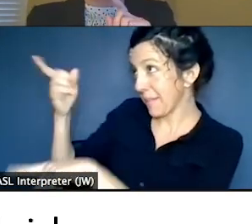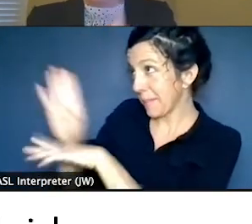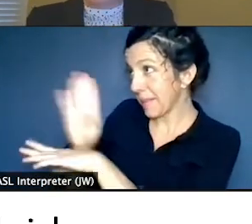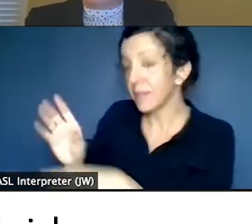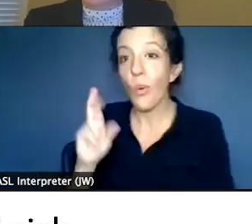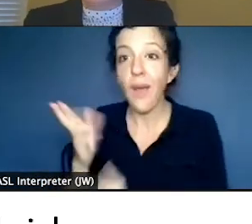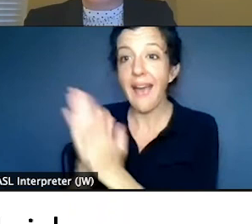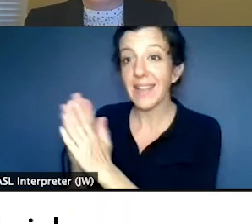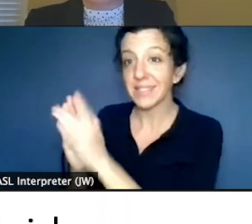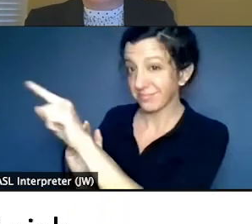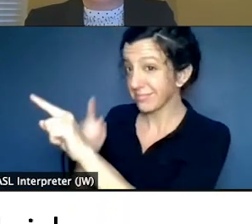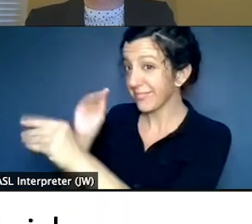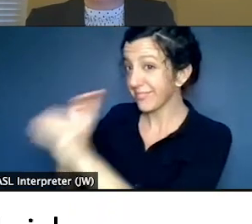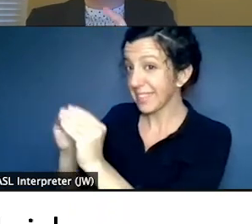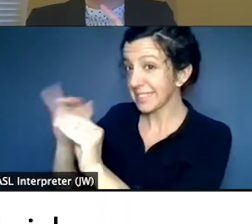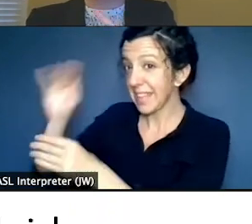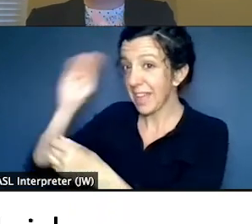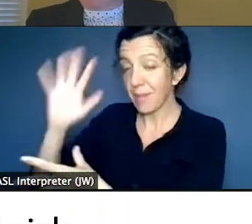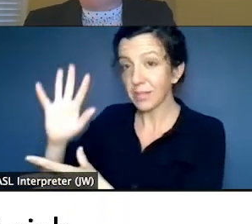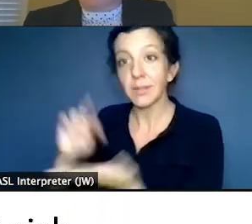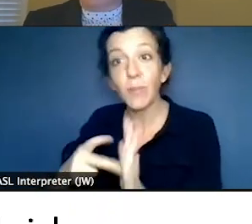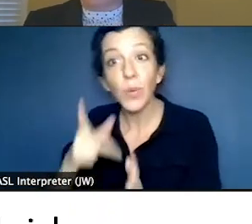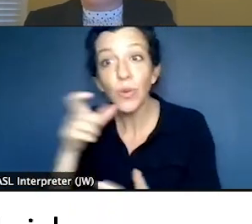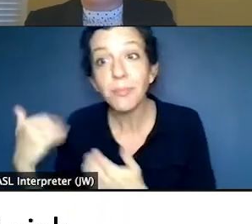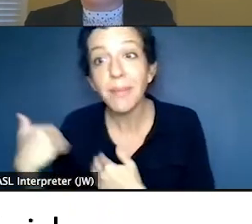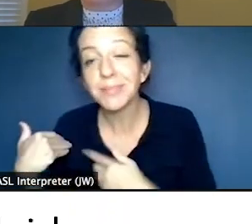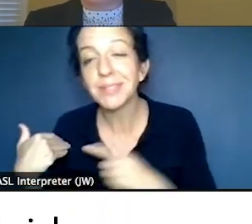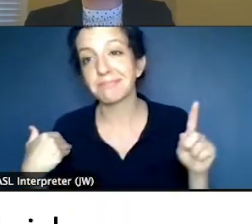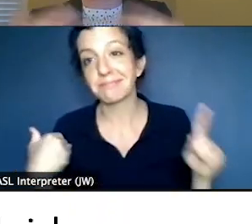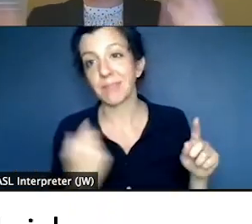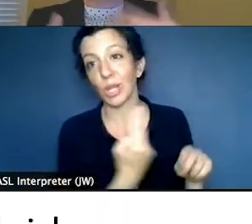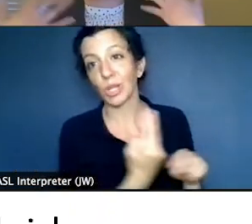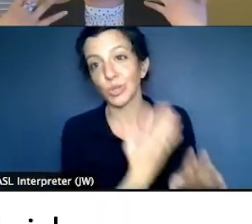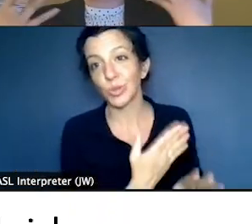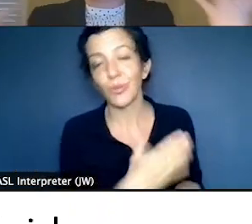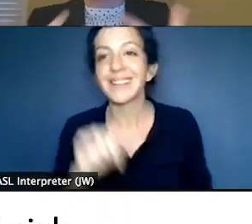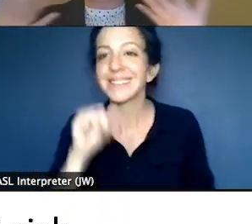of committing another crime or not appear in court if released -- would be used